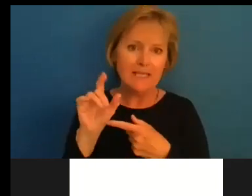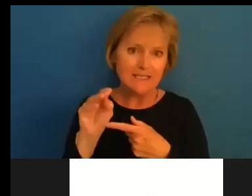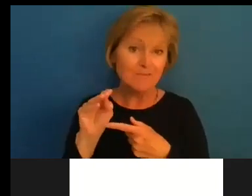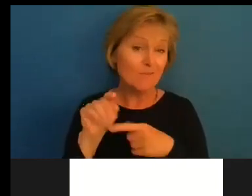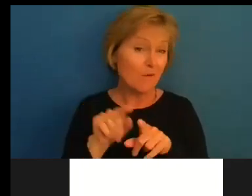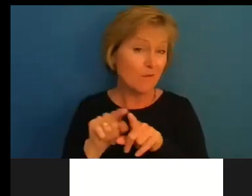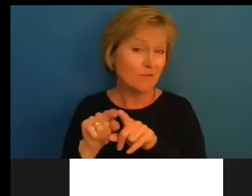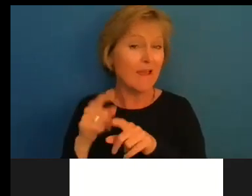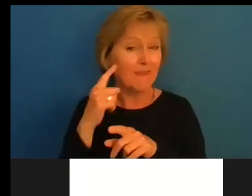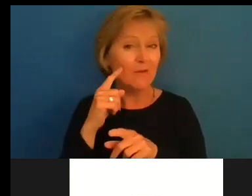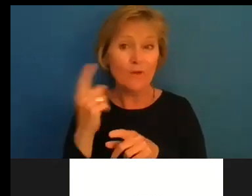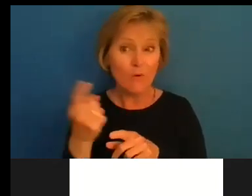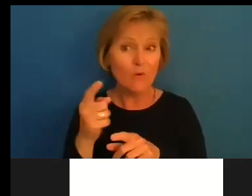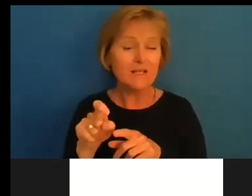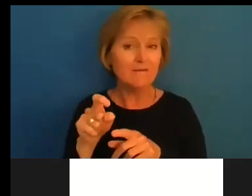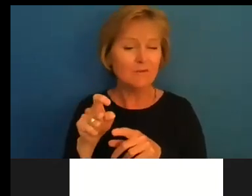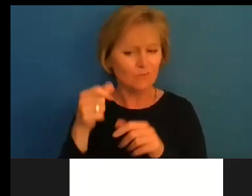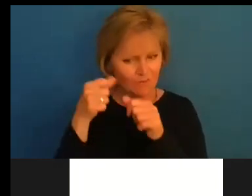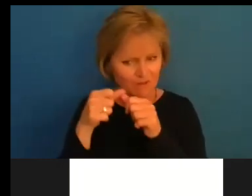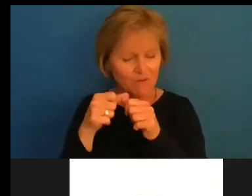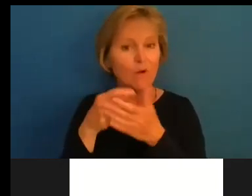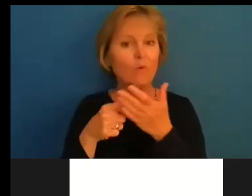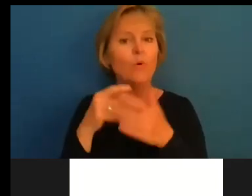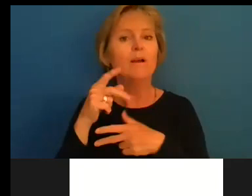But I think we always have to keep in mind what kind of society we're living in and